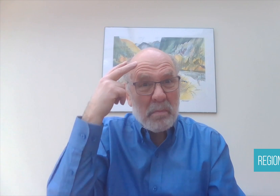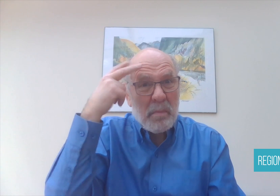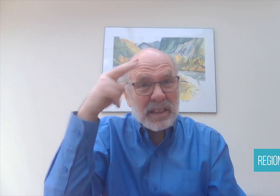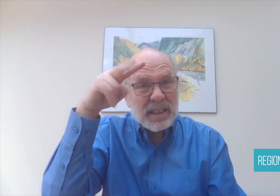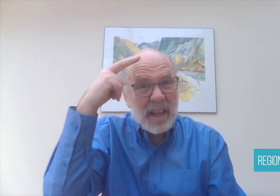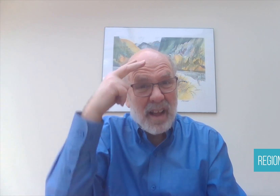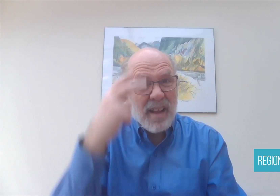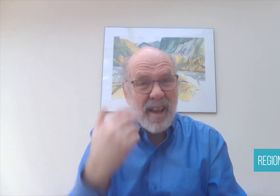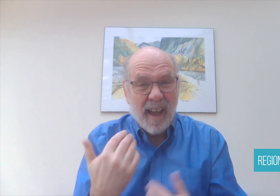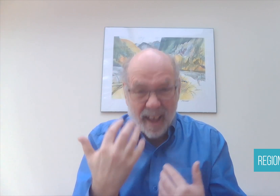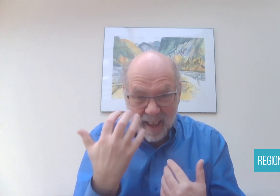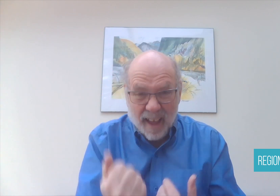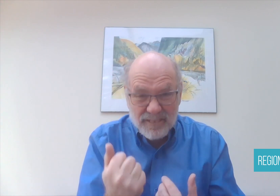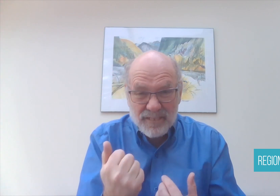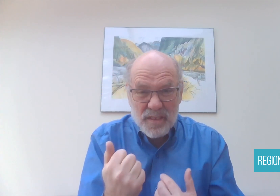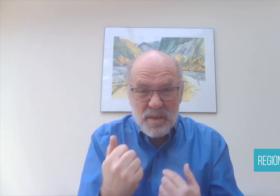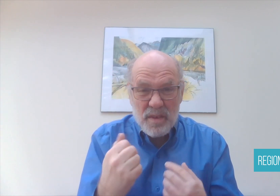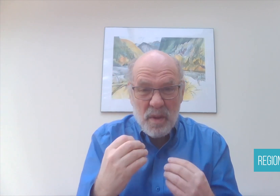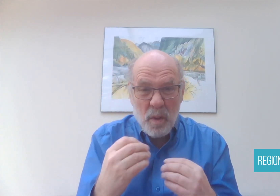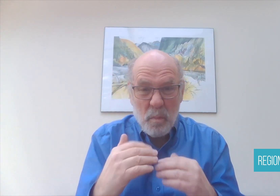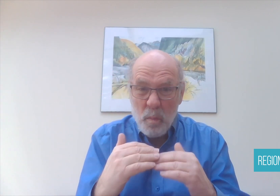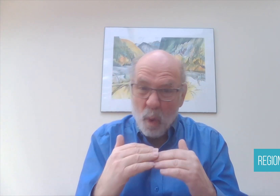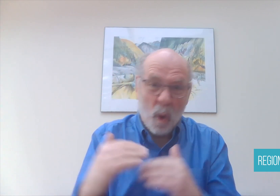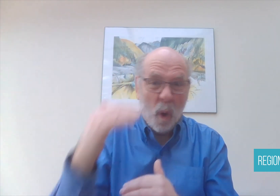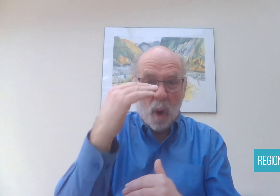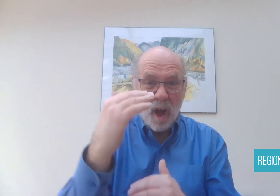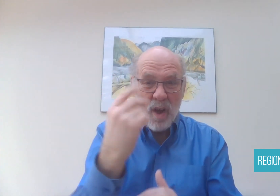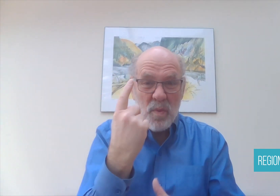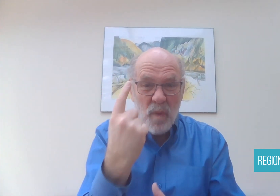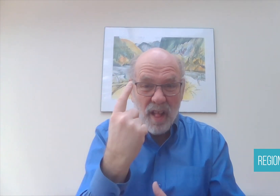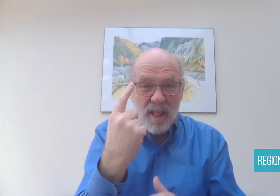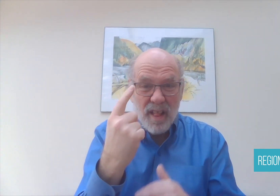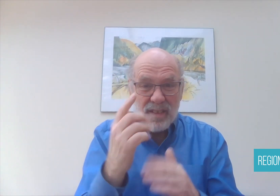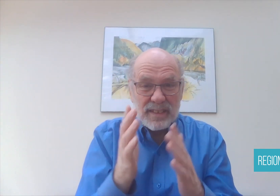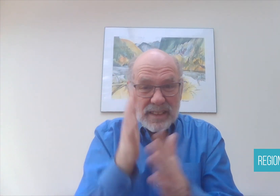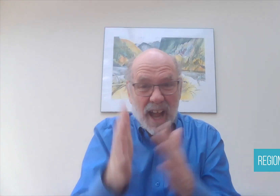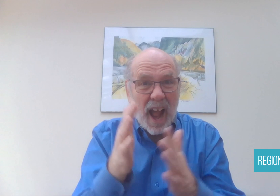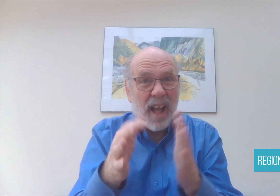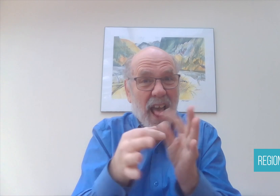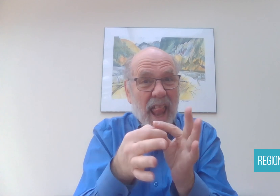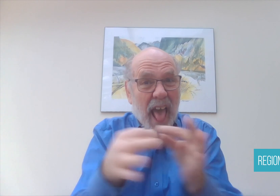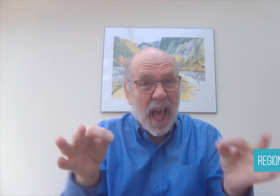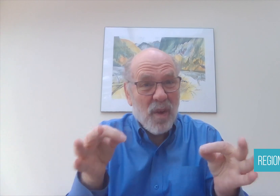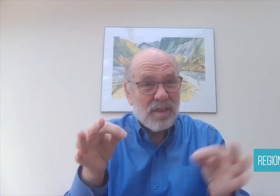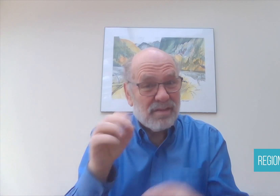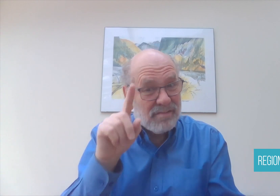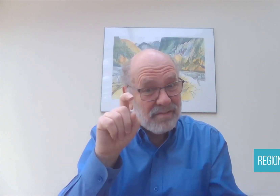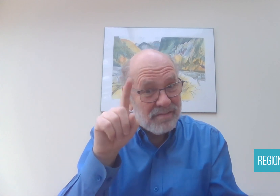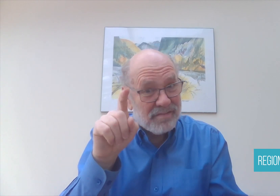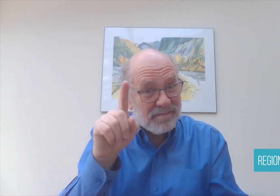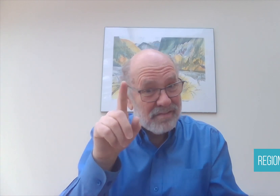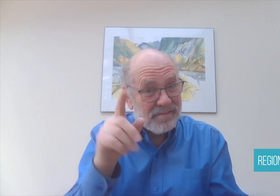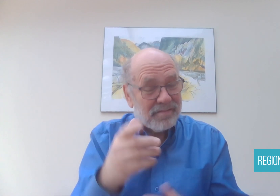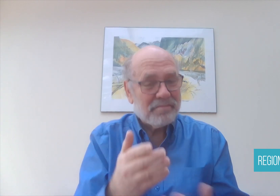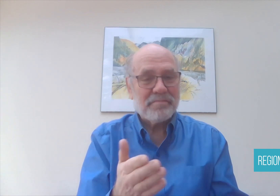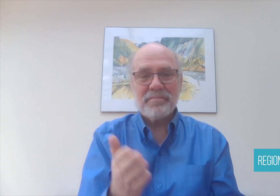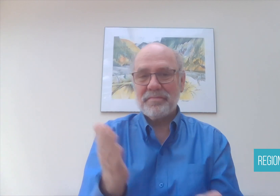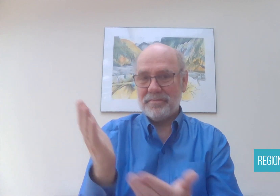Does Mexico have more than one sign language?